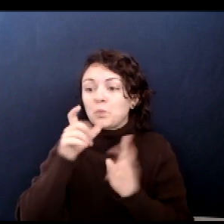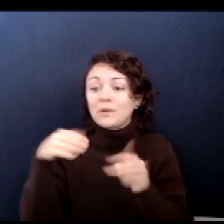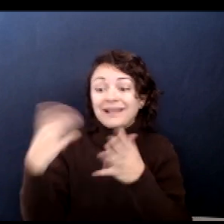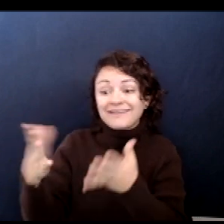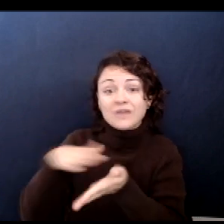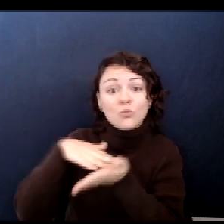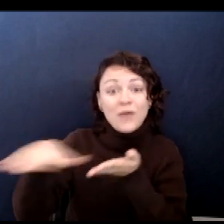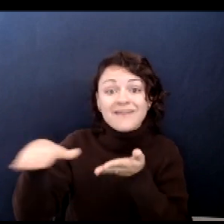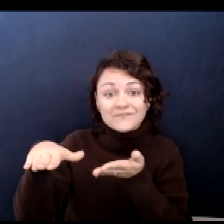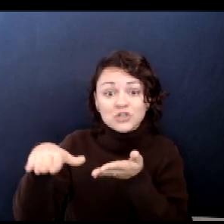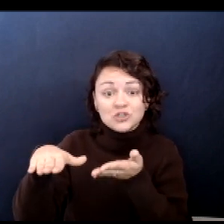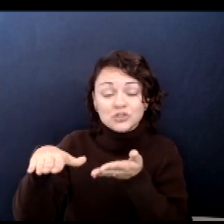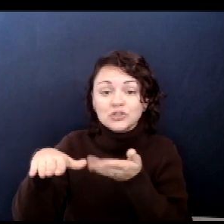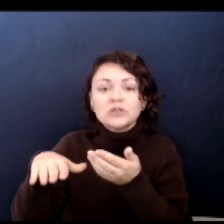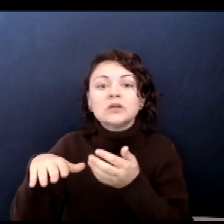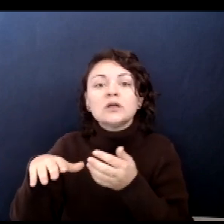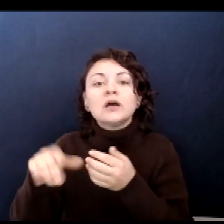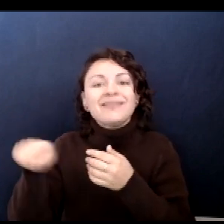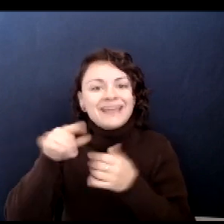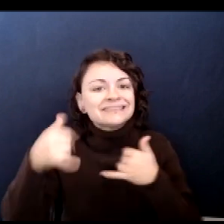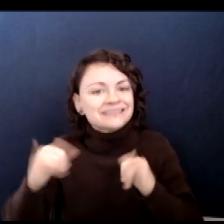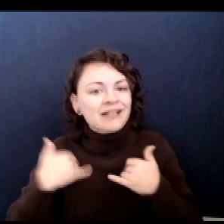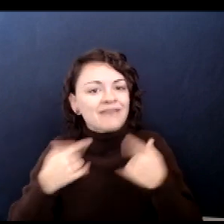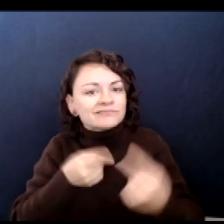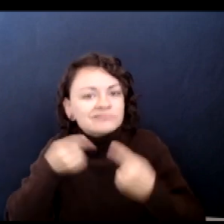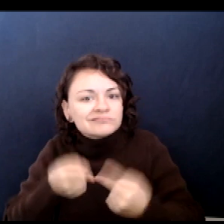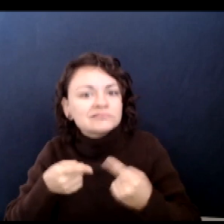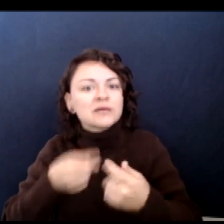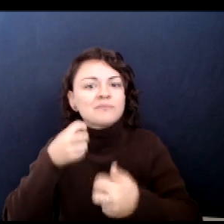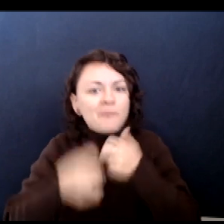they have problems or have issues actually finding someone to provide